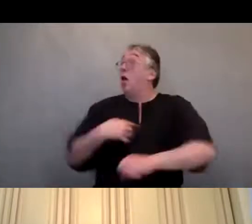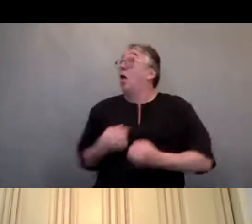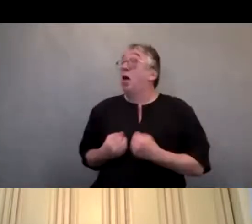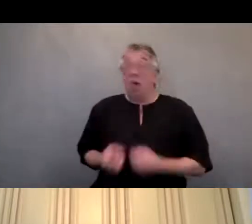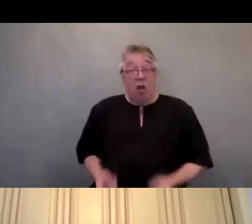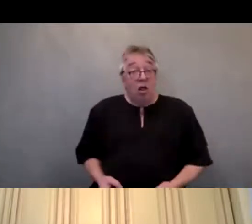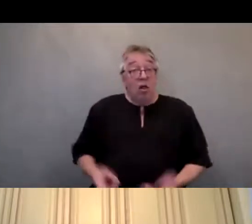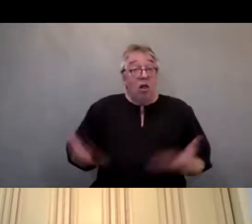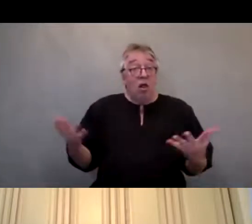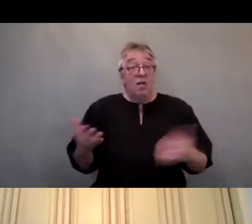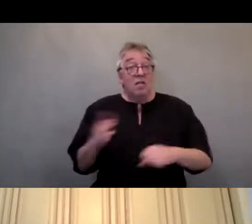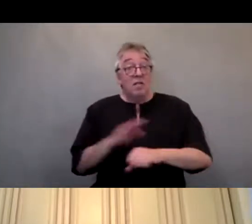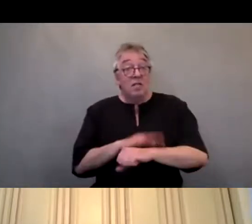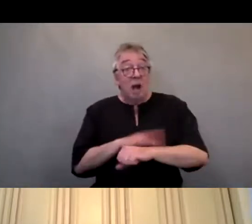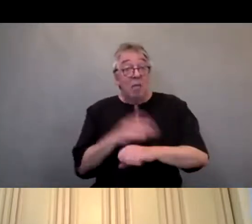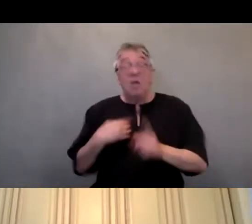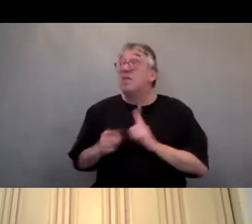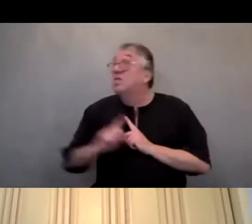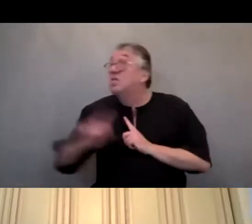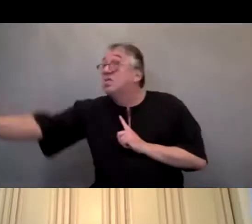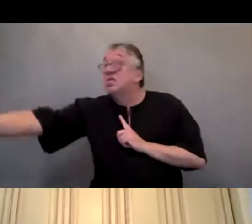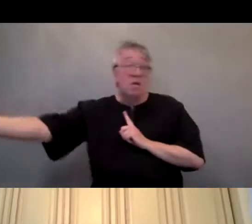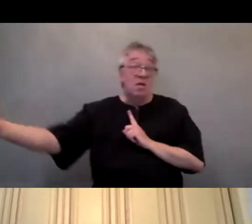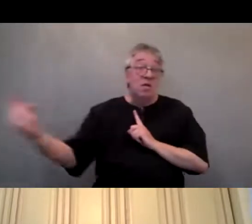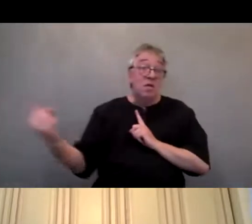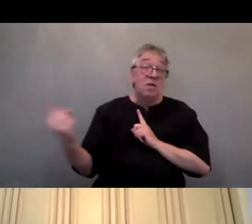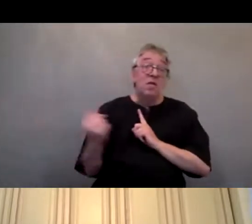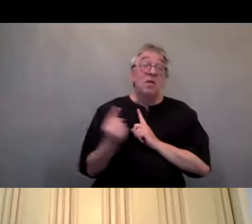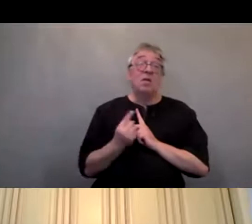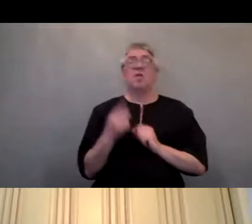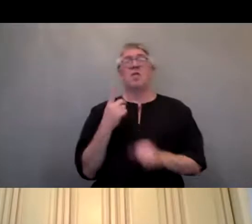. I never went to a clinic for oral rehabilitation